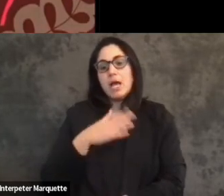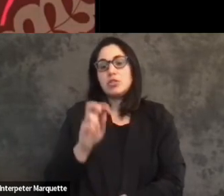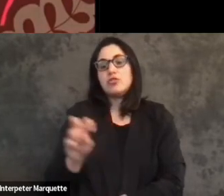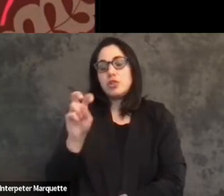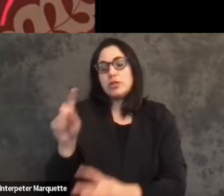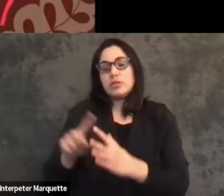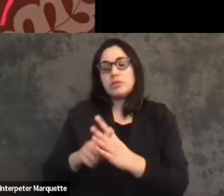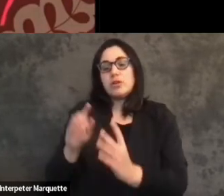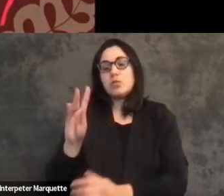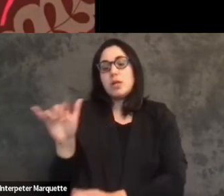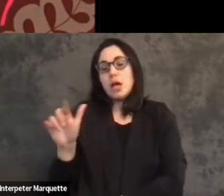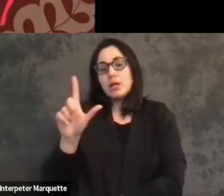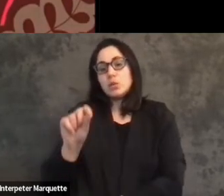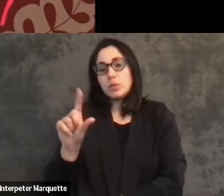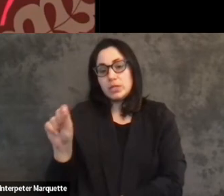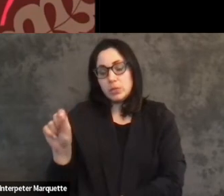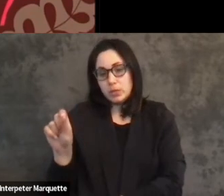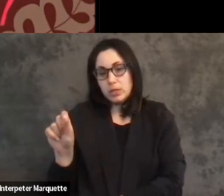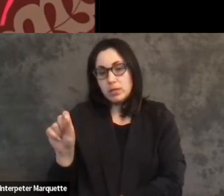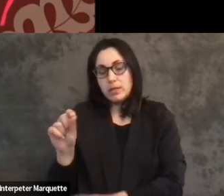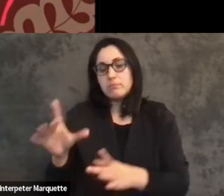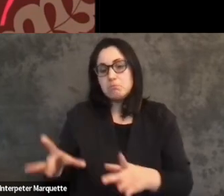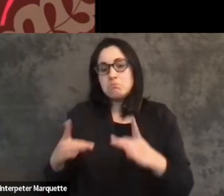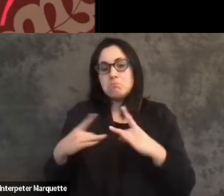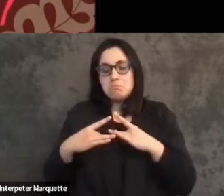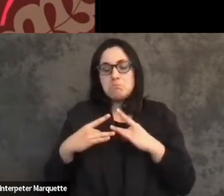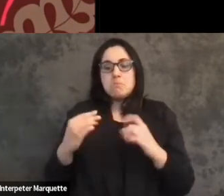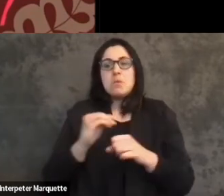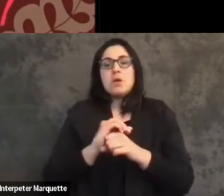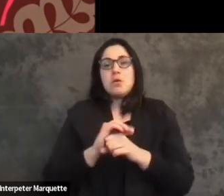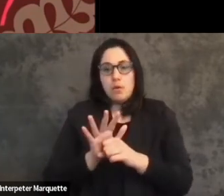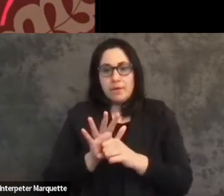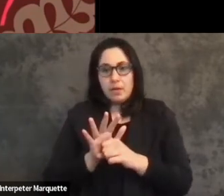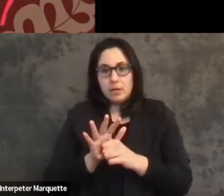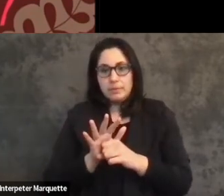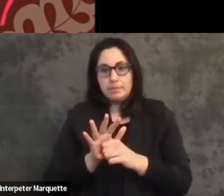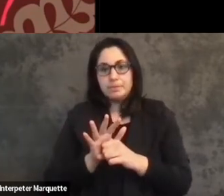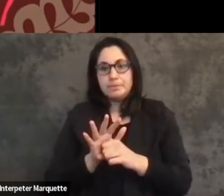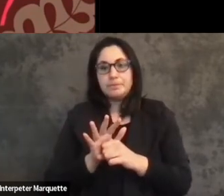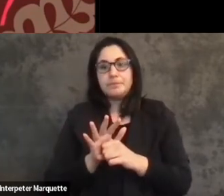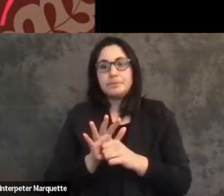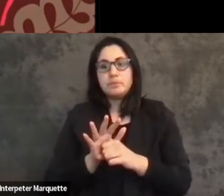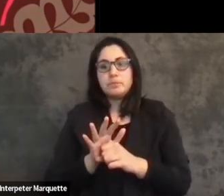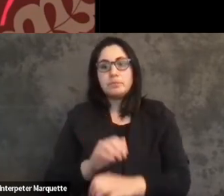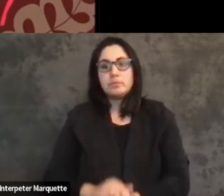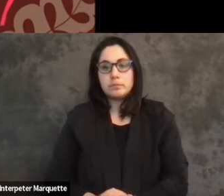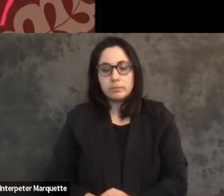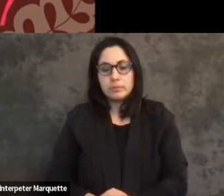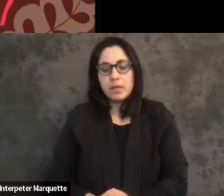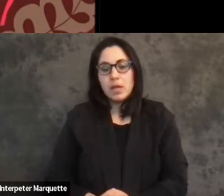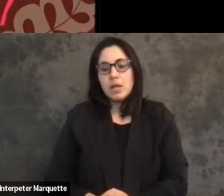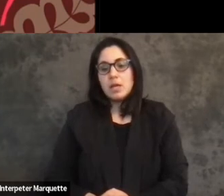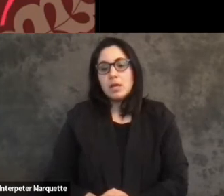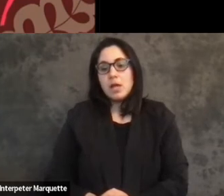I can have the first the next slide please. This journey started in July 2020. When I